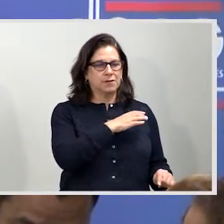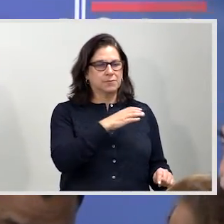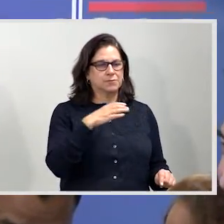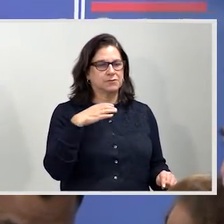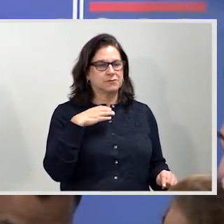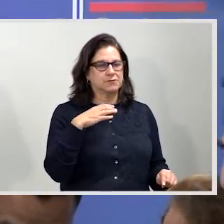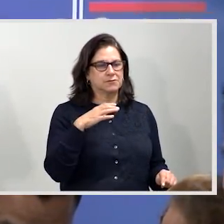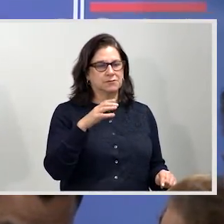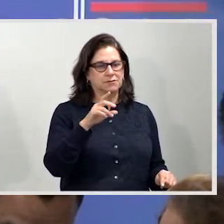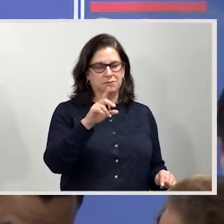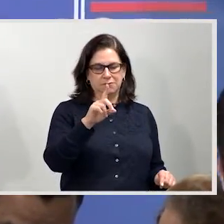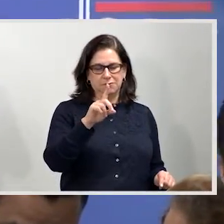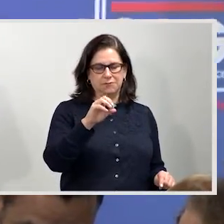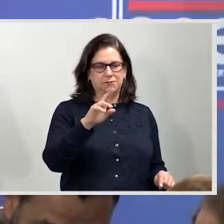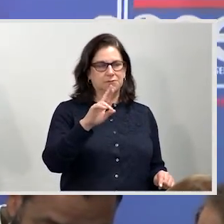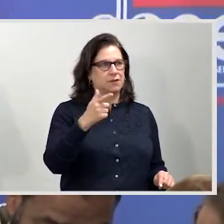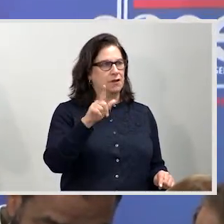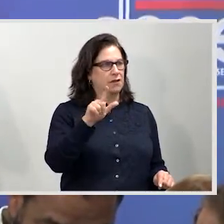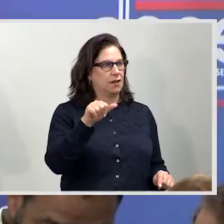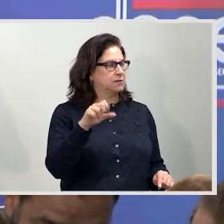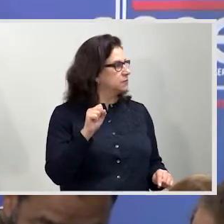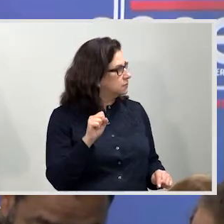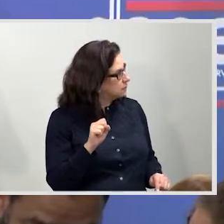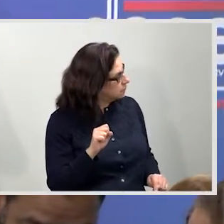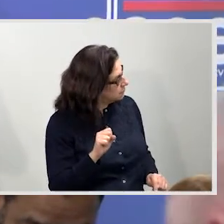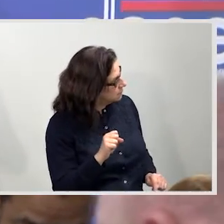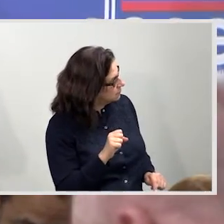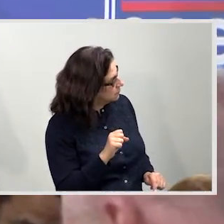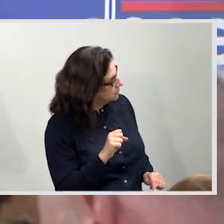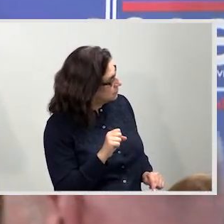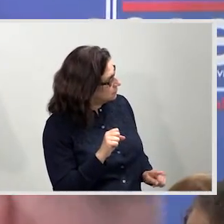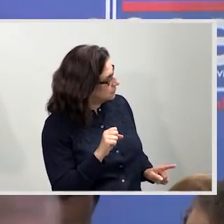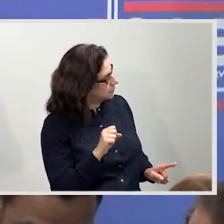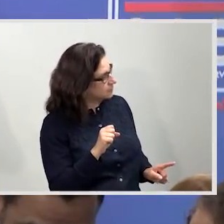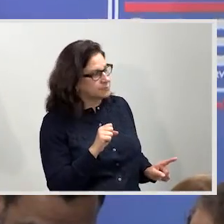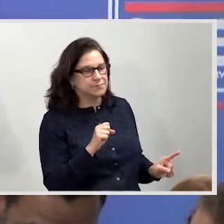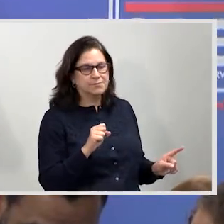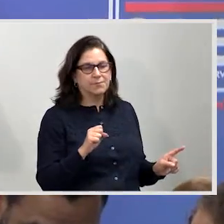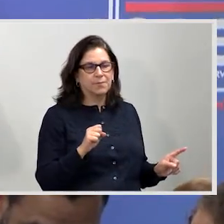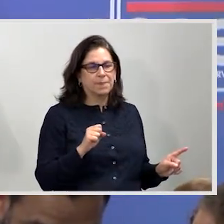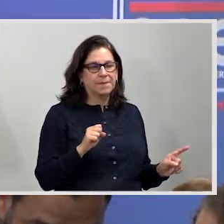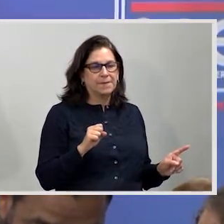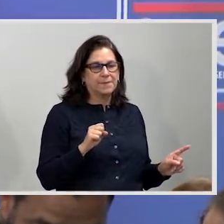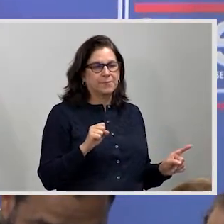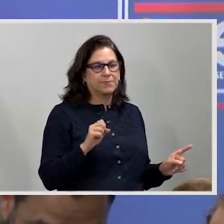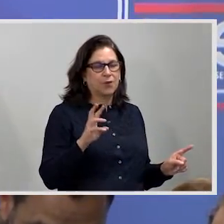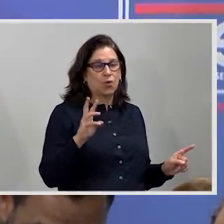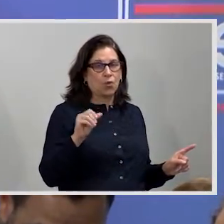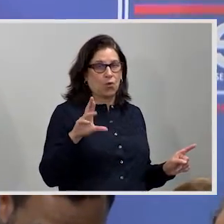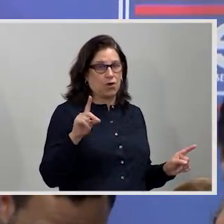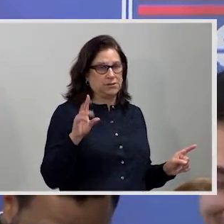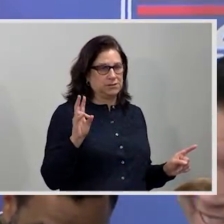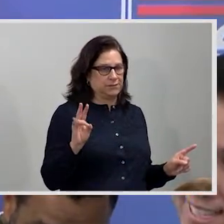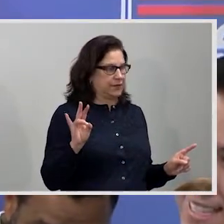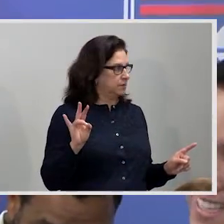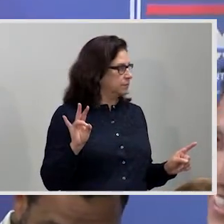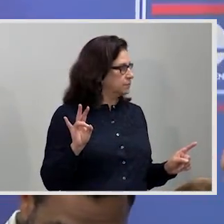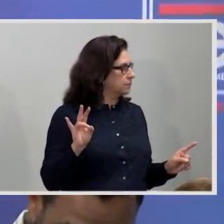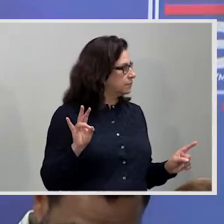I WANTED TO SAY THIS IS WHAT WE CAME UP WITH THE $100.